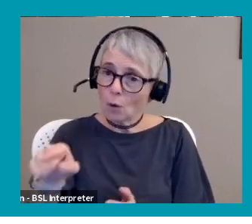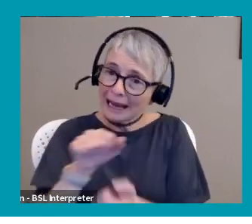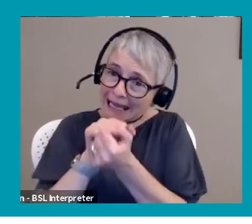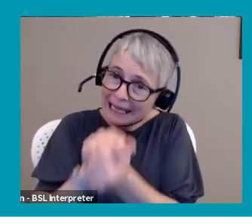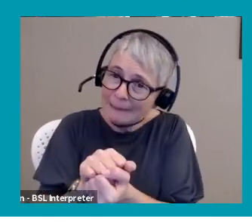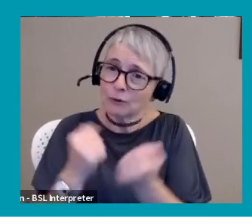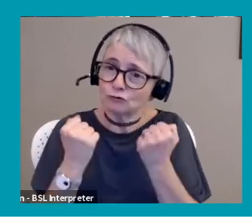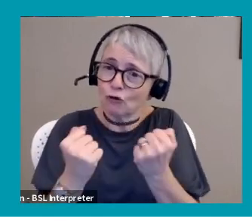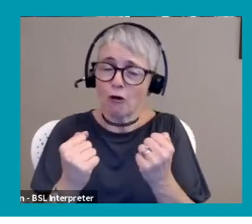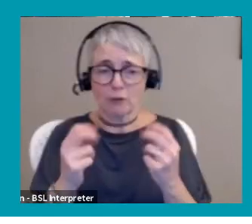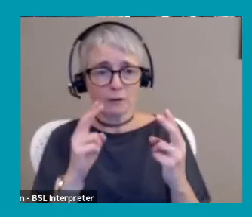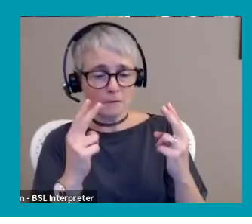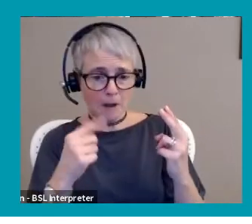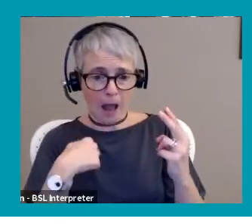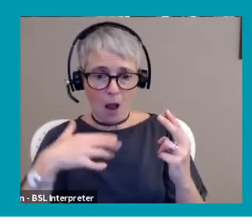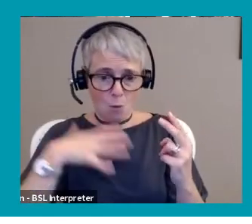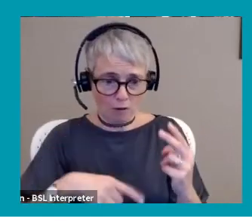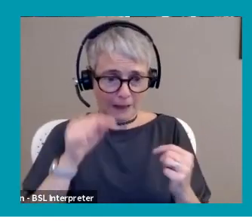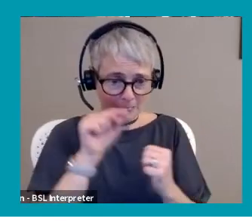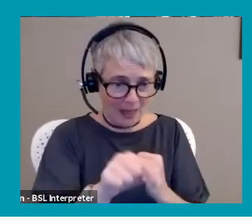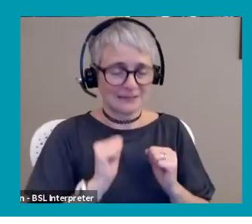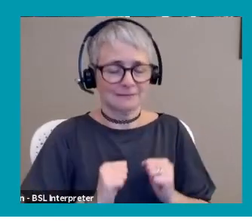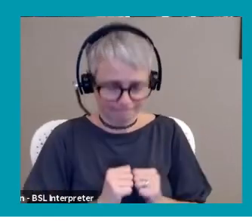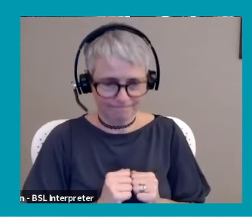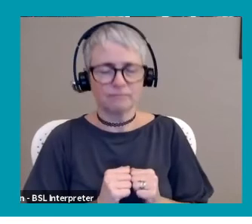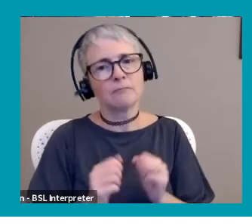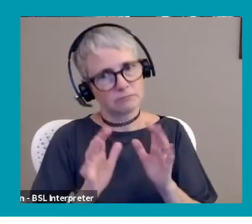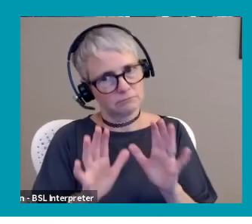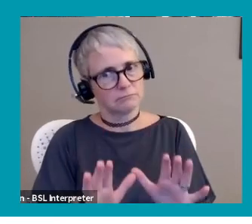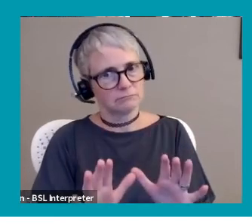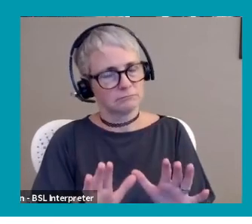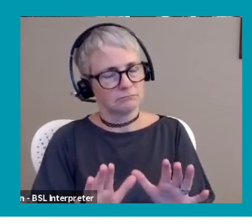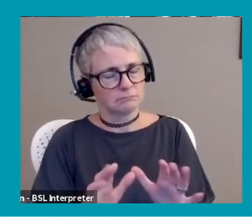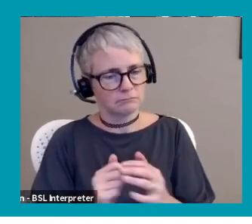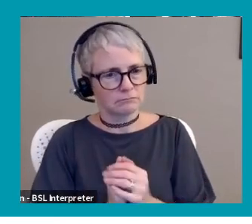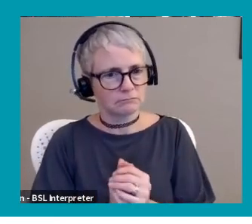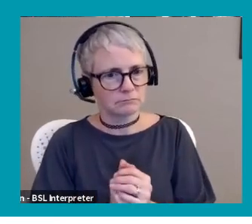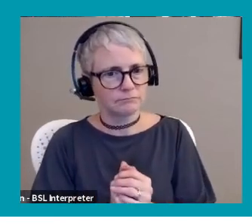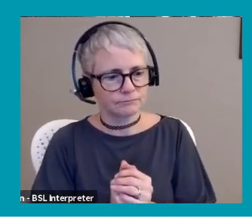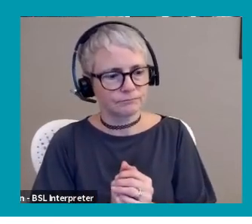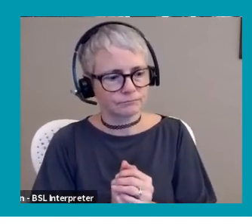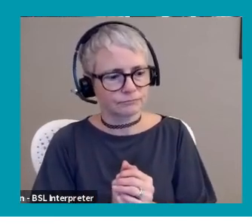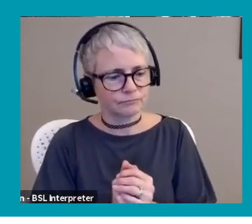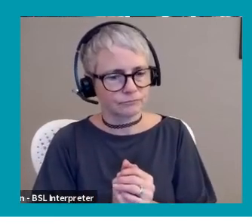This is a big one and it's often important to maintain your perspective.